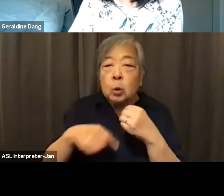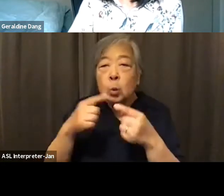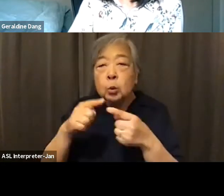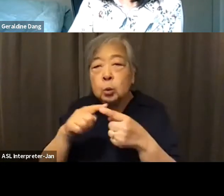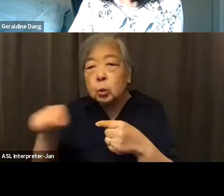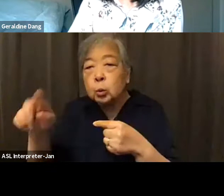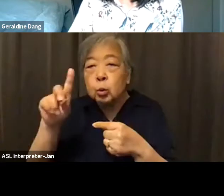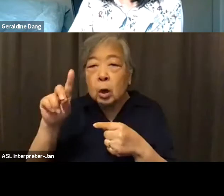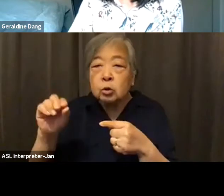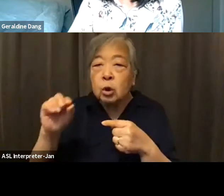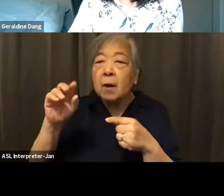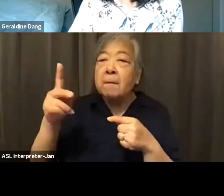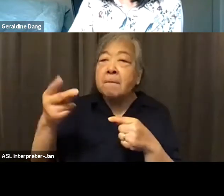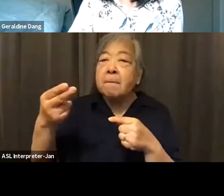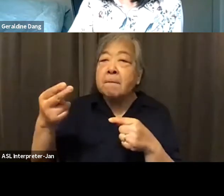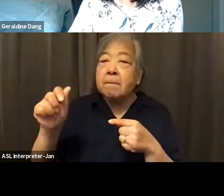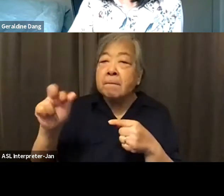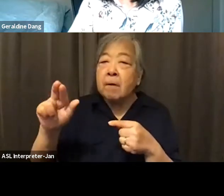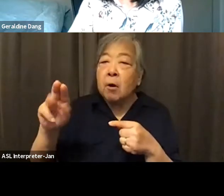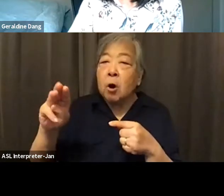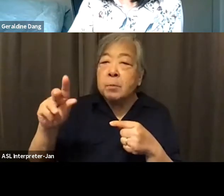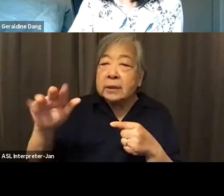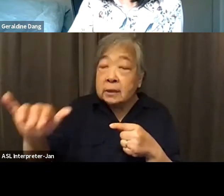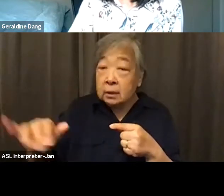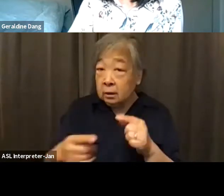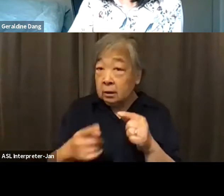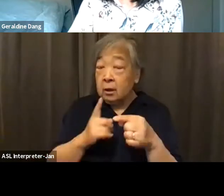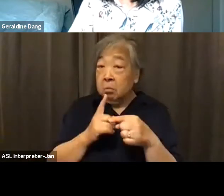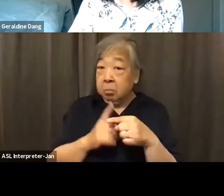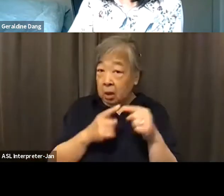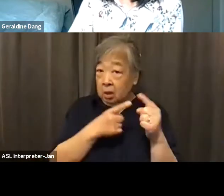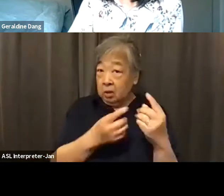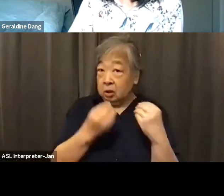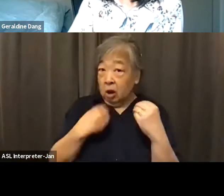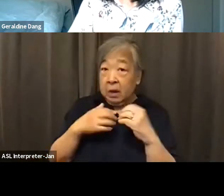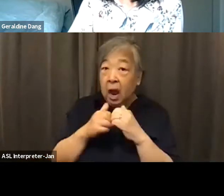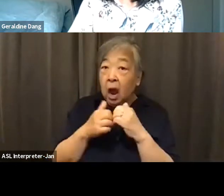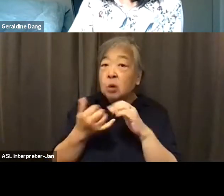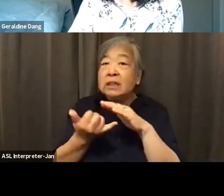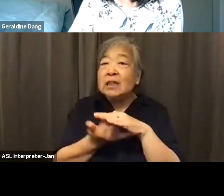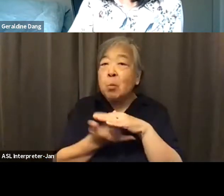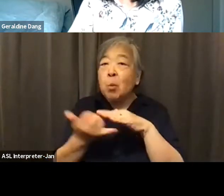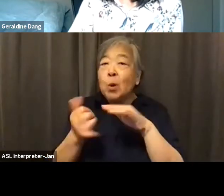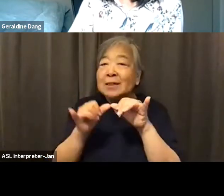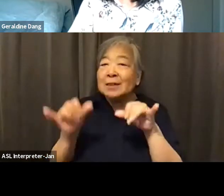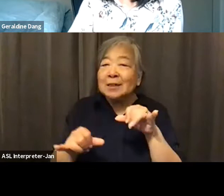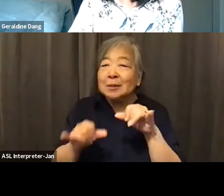We also did a little bit of exploring on their subway system which was really helpful especially